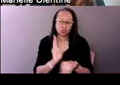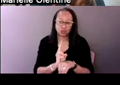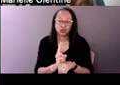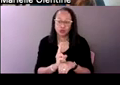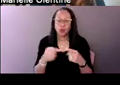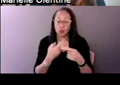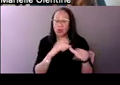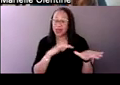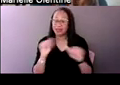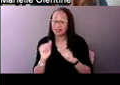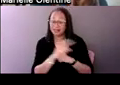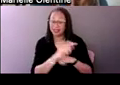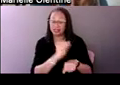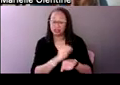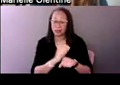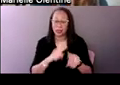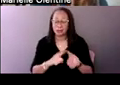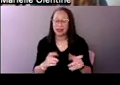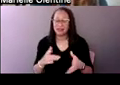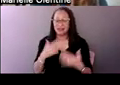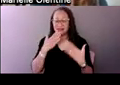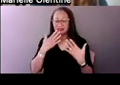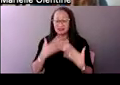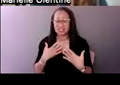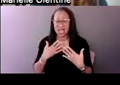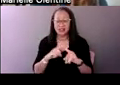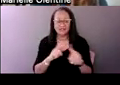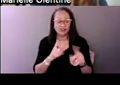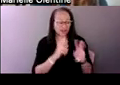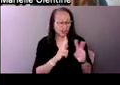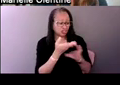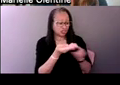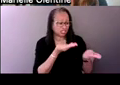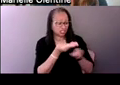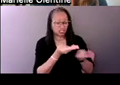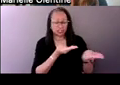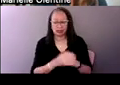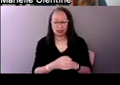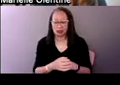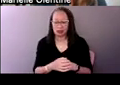Okay. So we're going to speed through these last couple of bits. Remember that programmers and